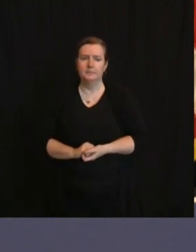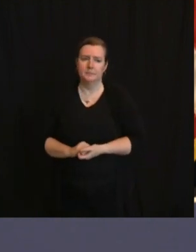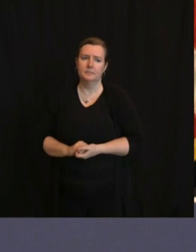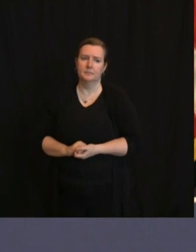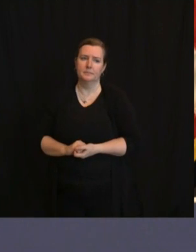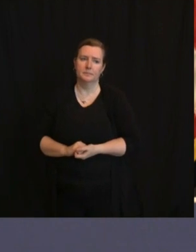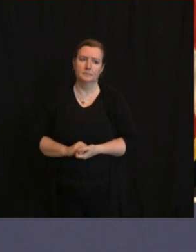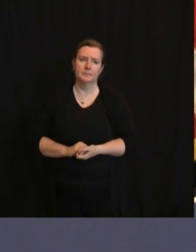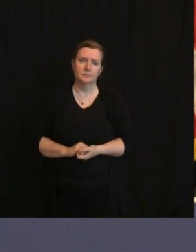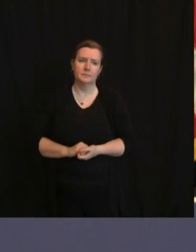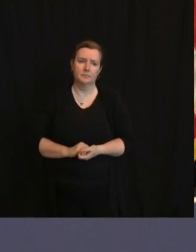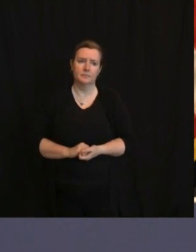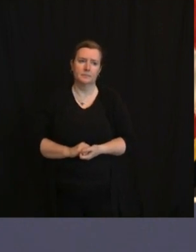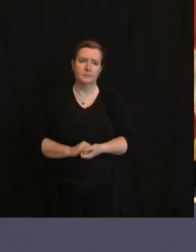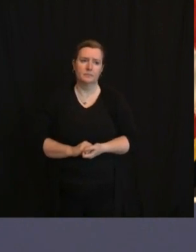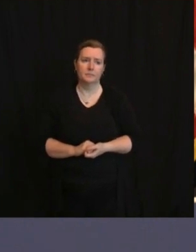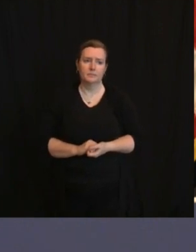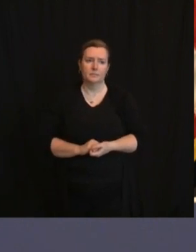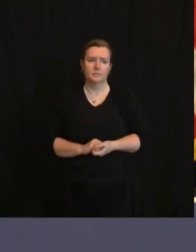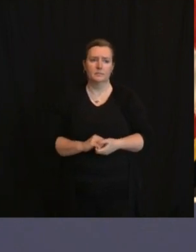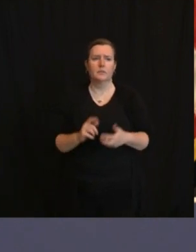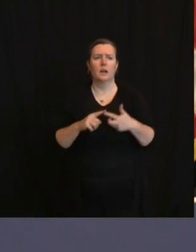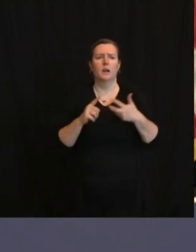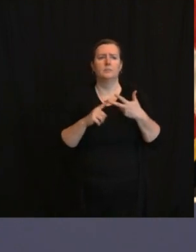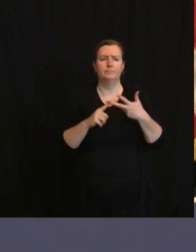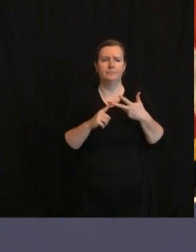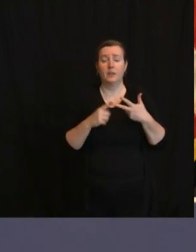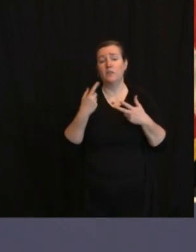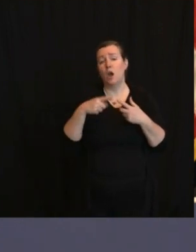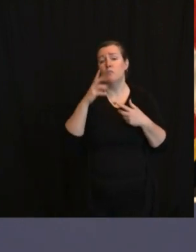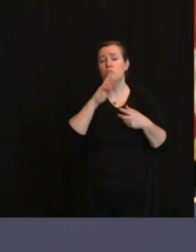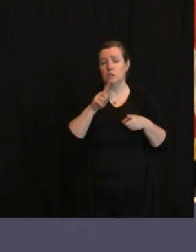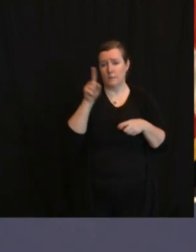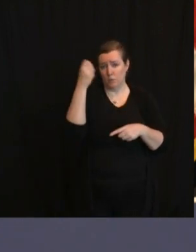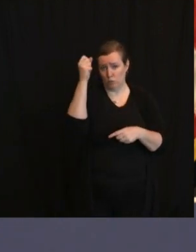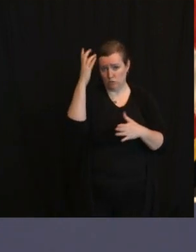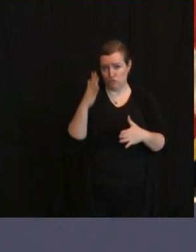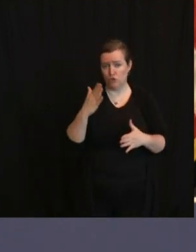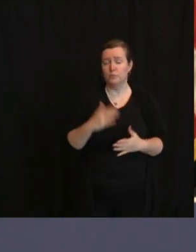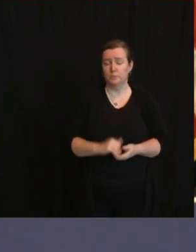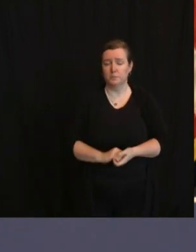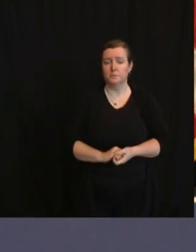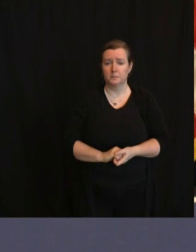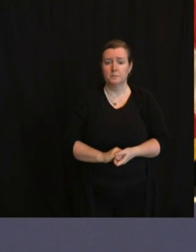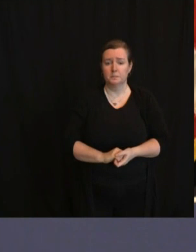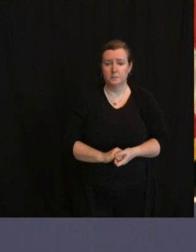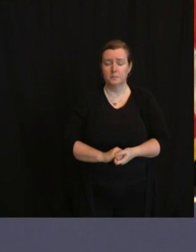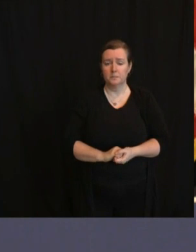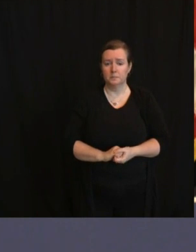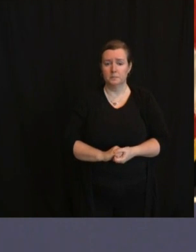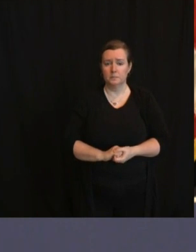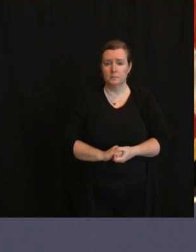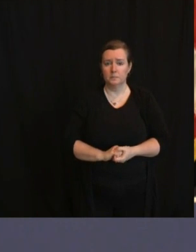WRONG. JUDY I WILL DEFER TO YOU ON THE SOUTH JERSEY LONG-TERM CARE.